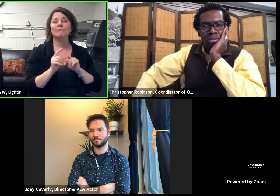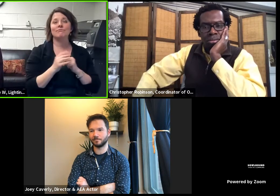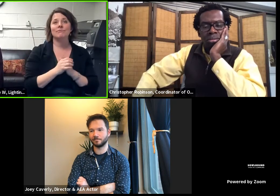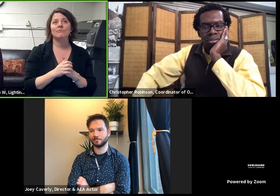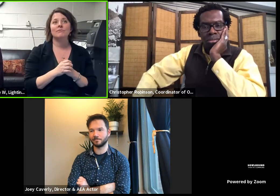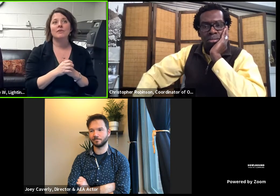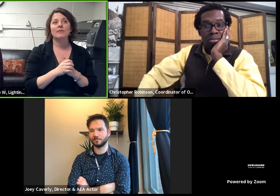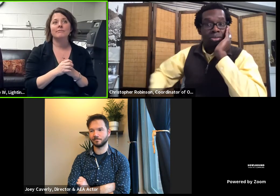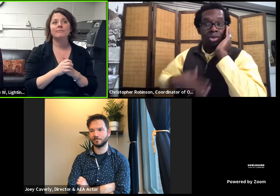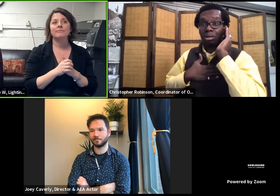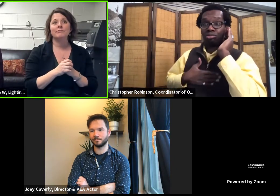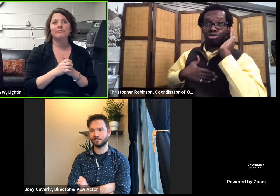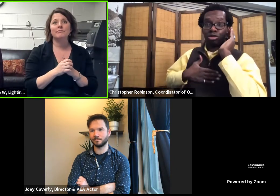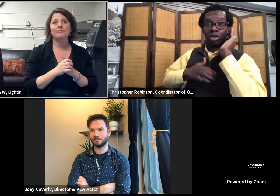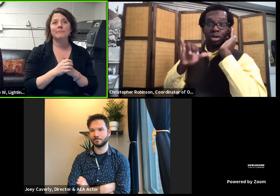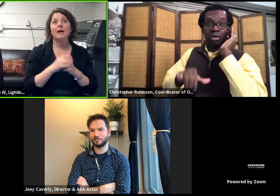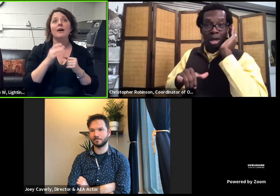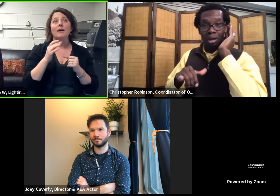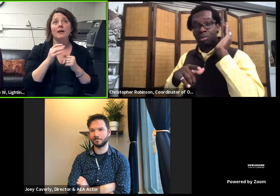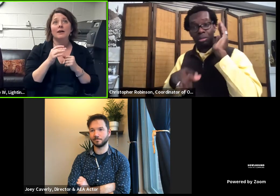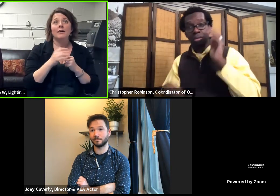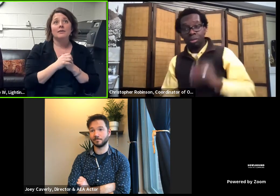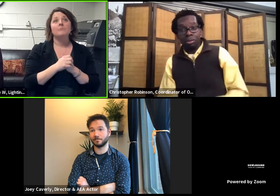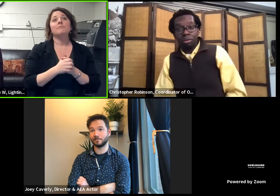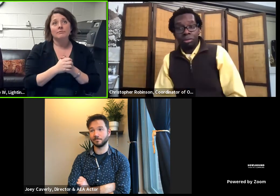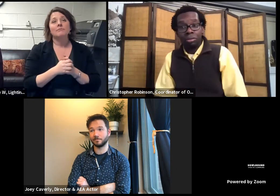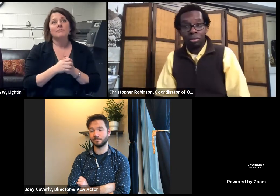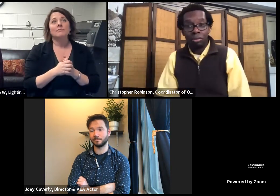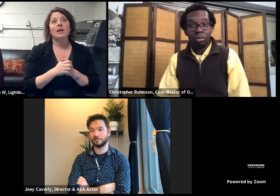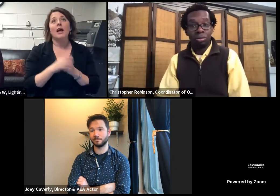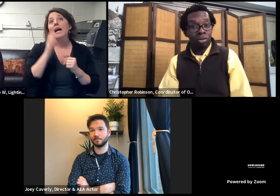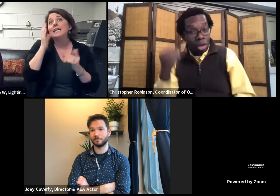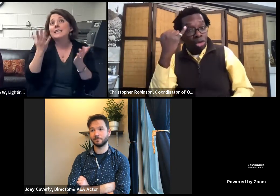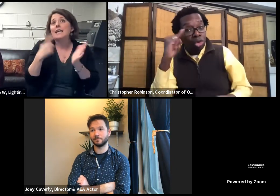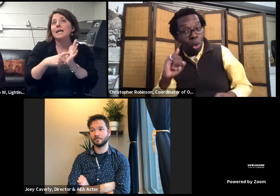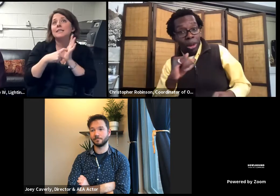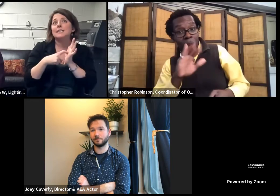So everybody is different. I appreciate that, yeah.